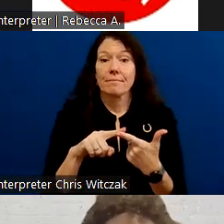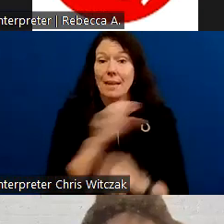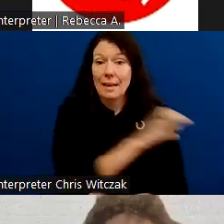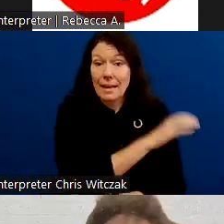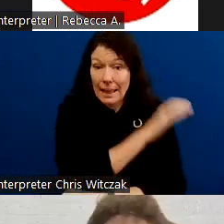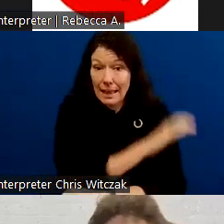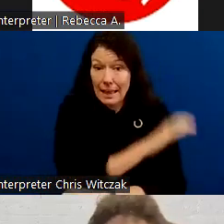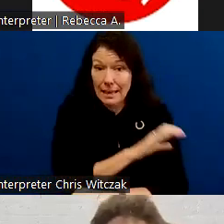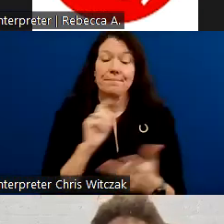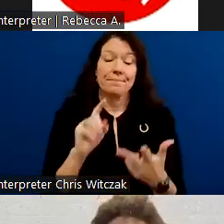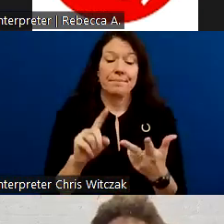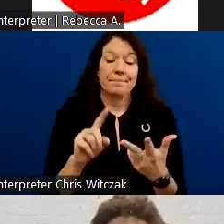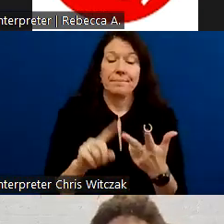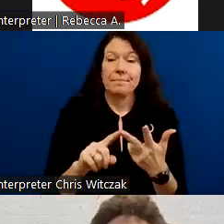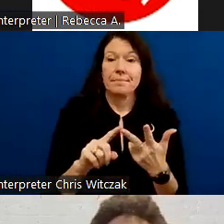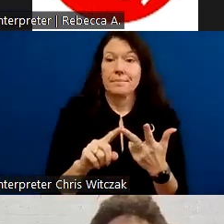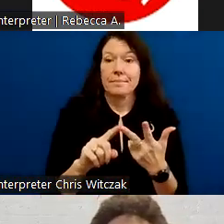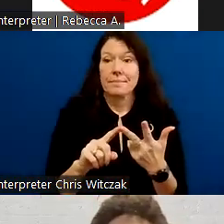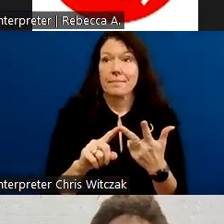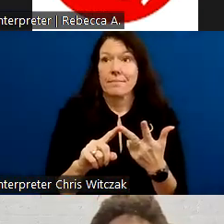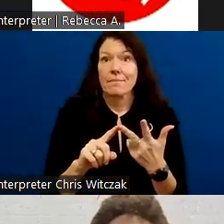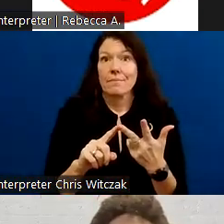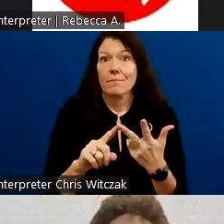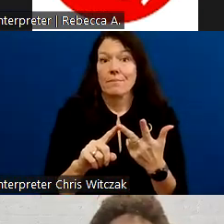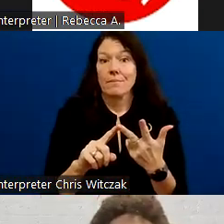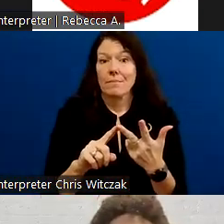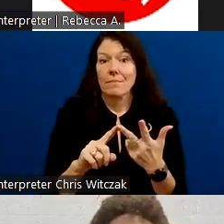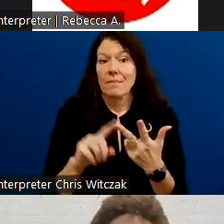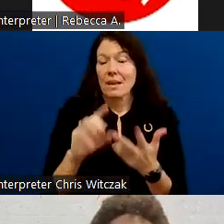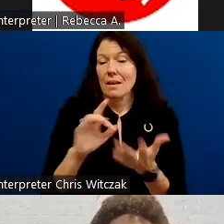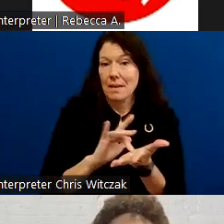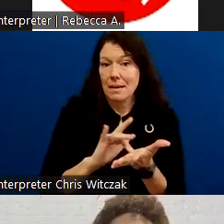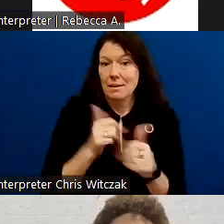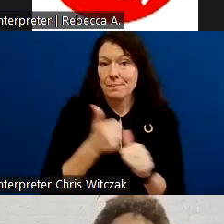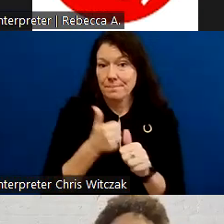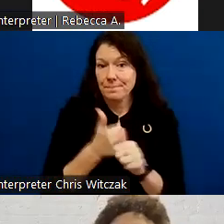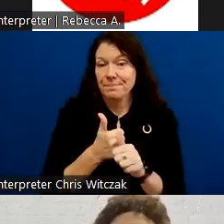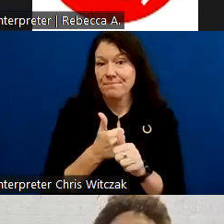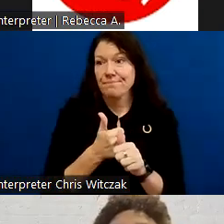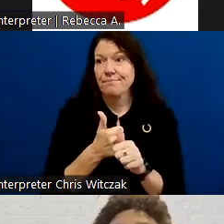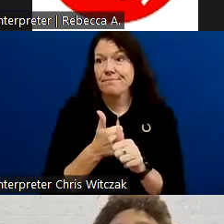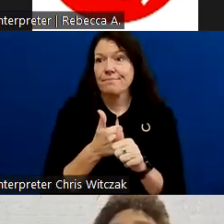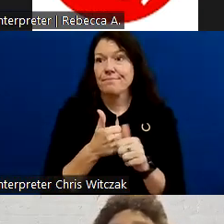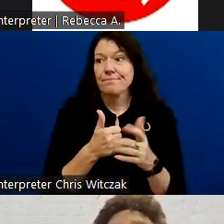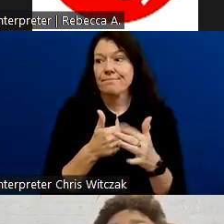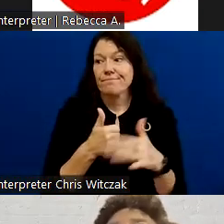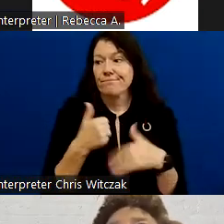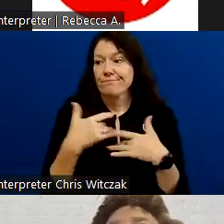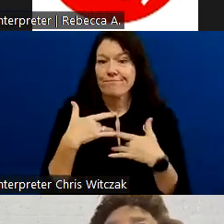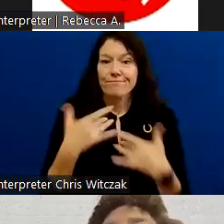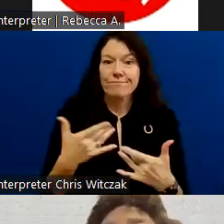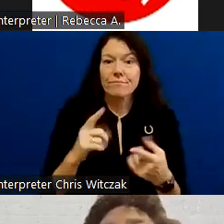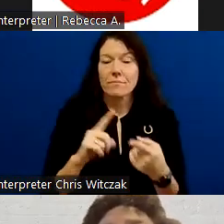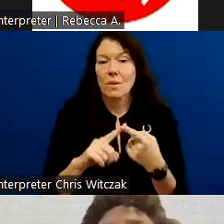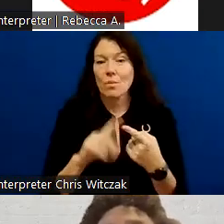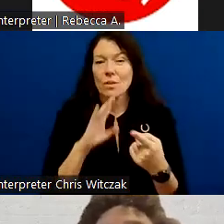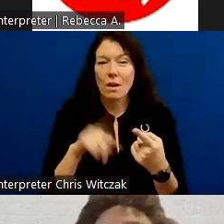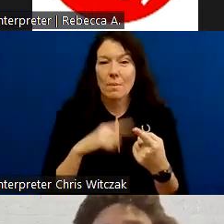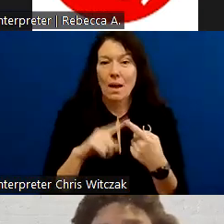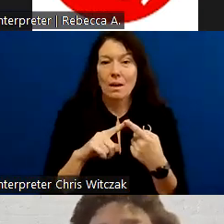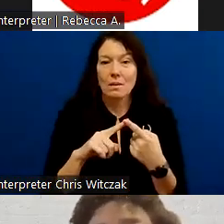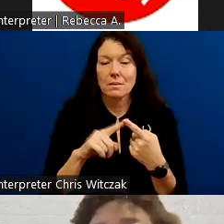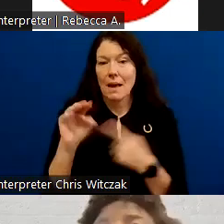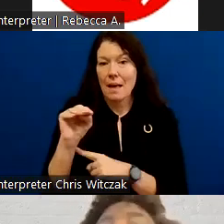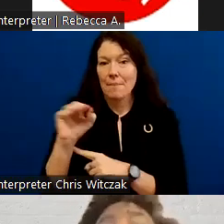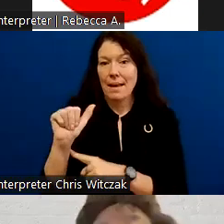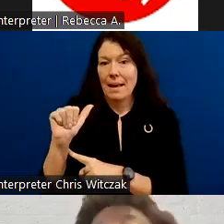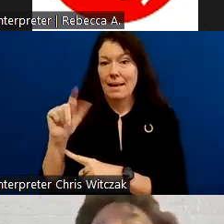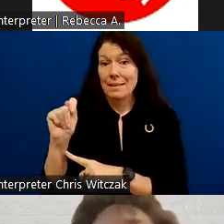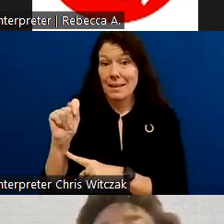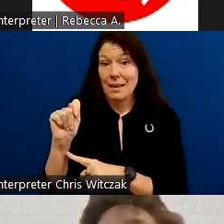um where medications are typically um we talk about MAT when we're talking about opioid